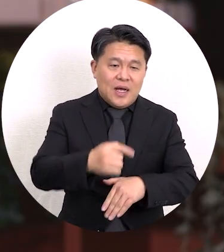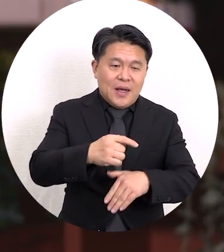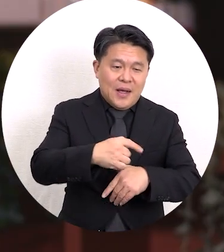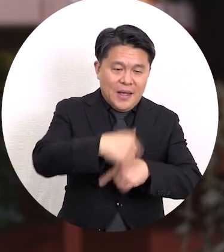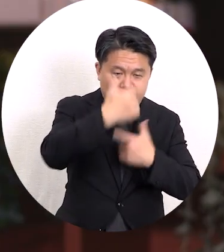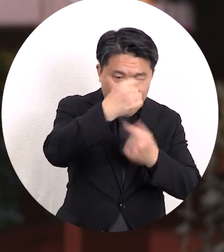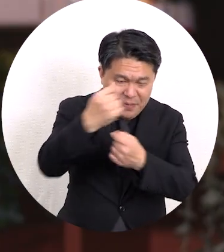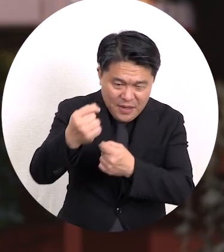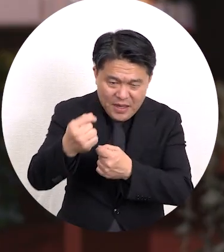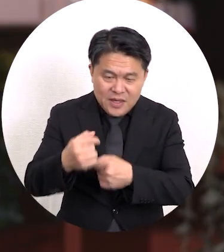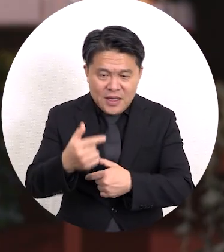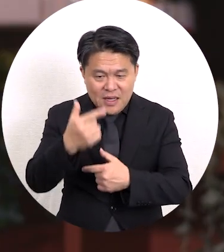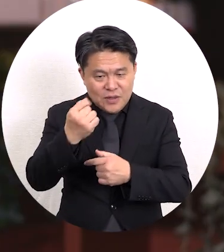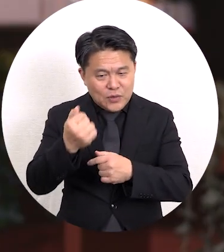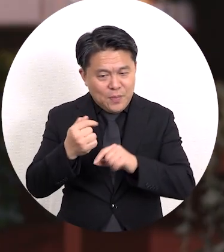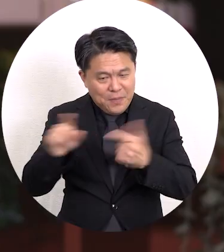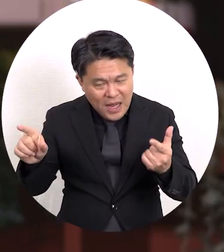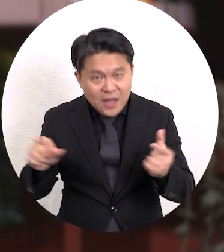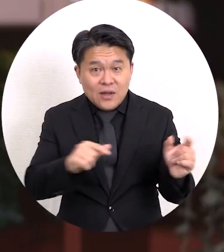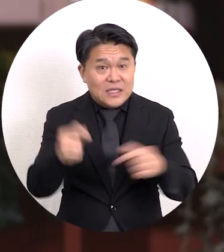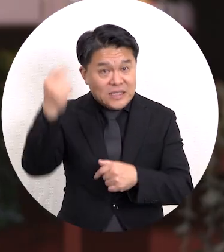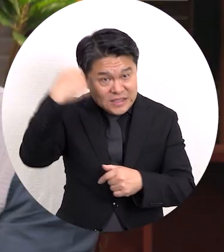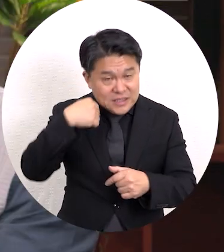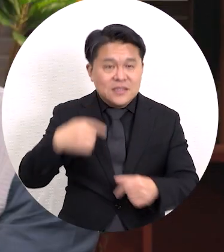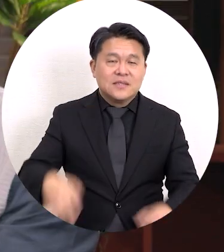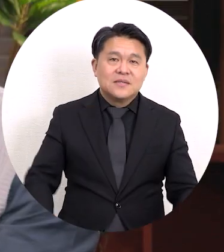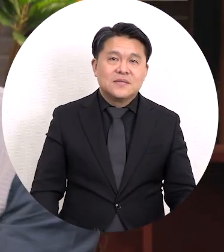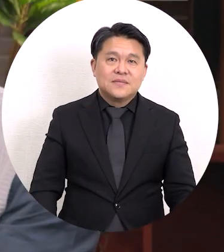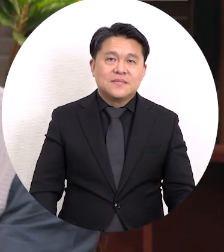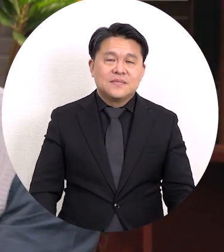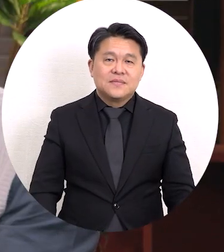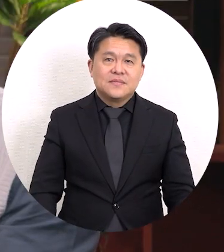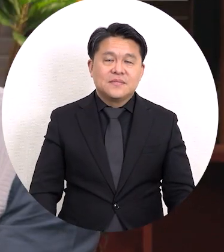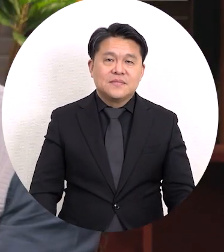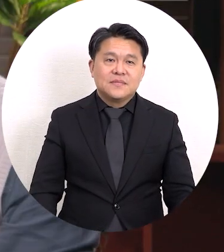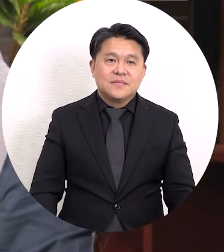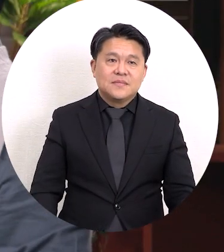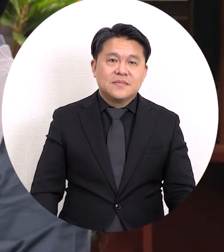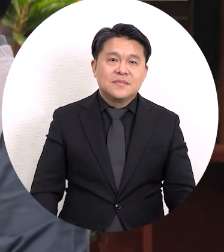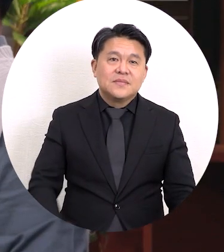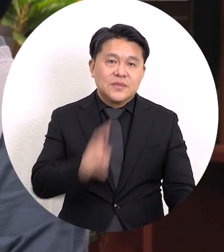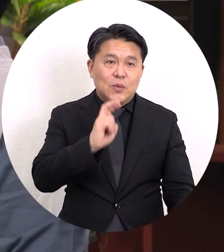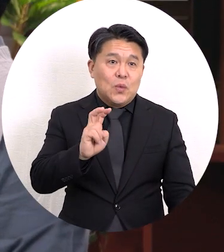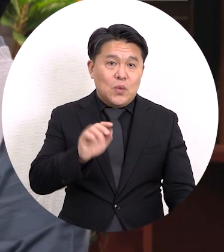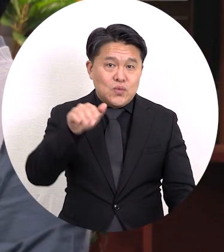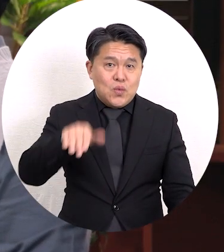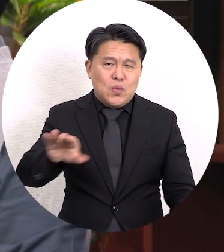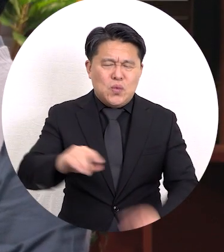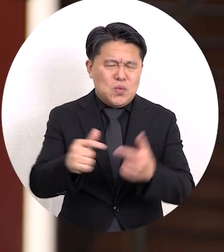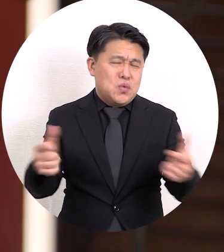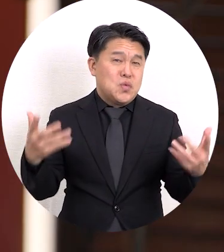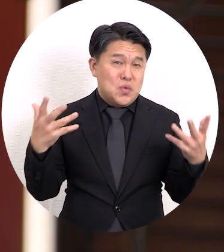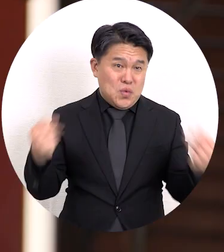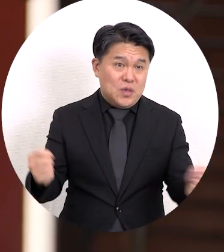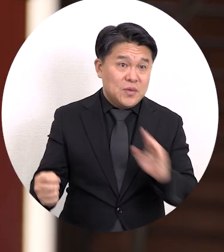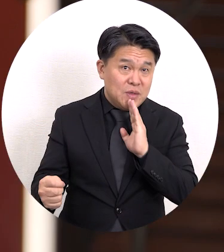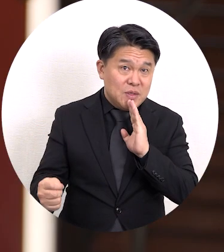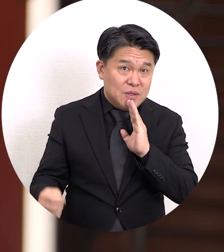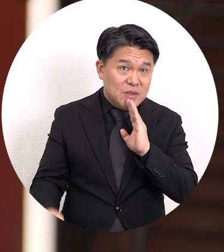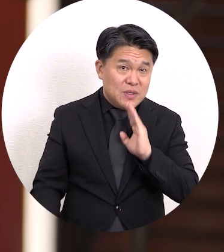it’s in regular beats or offbeats. However, melody are much more diverse. Like major and minor keys.